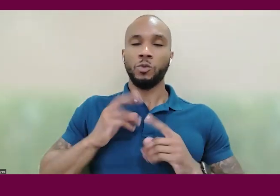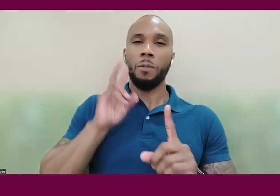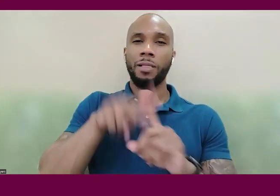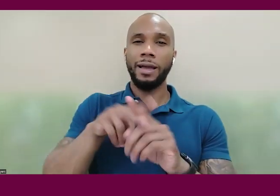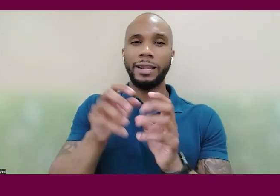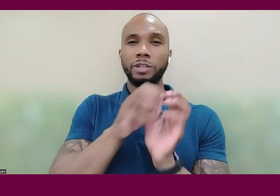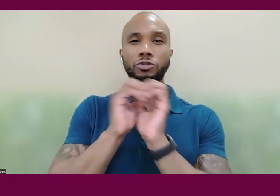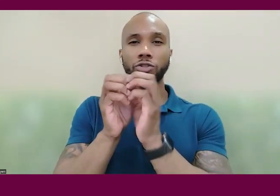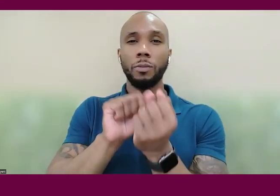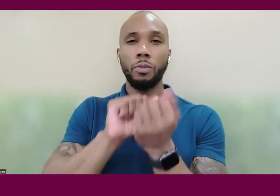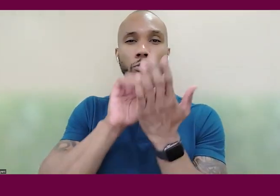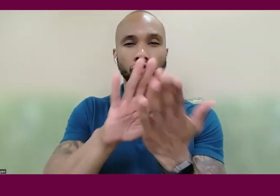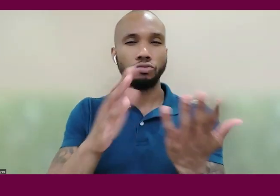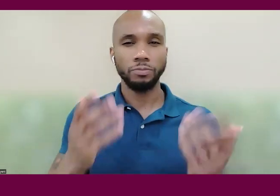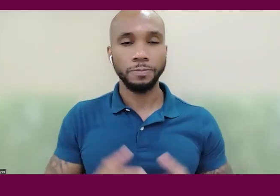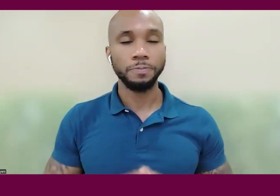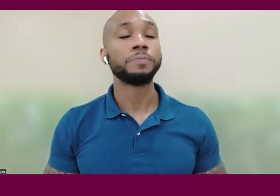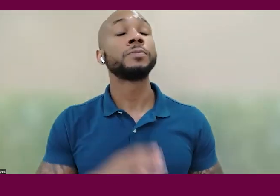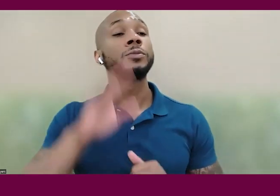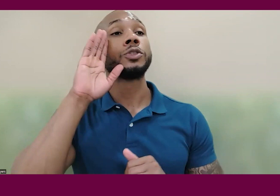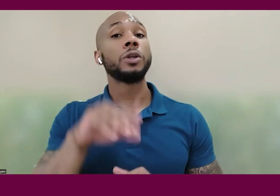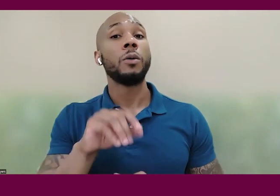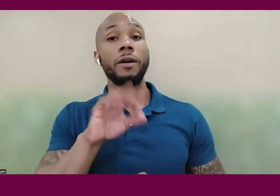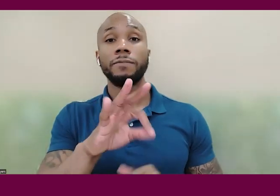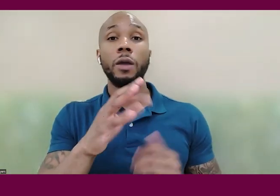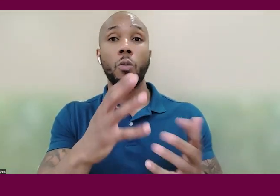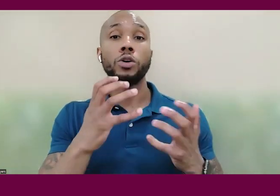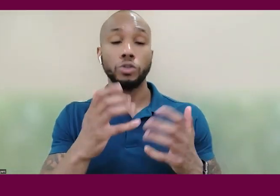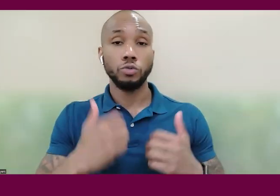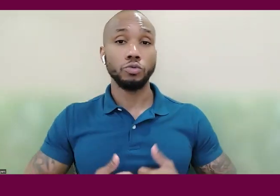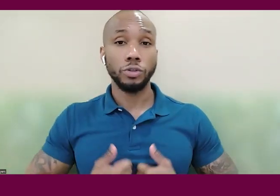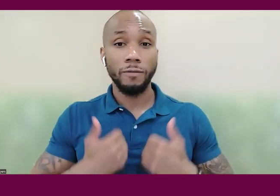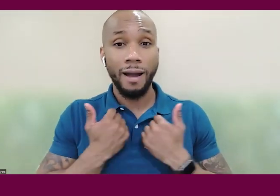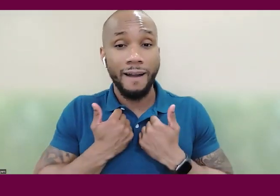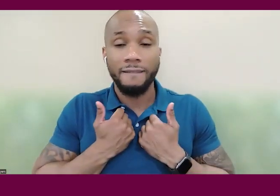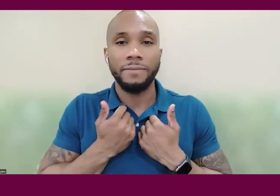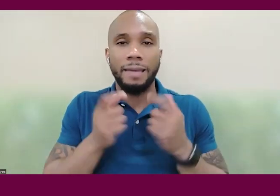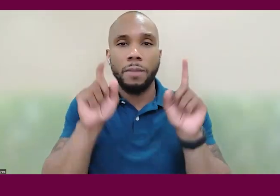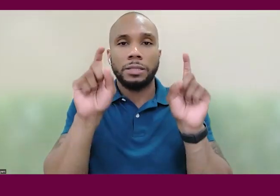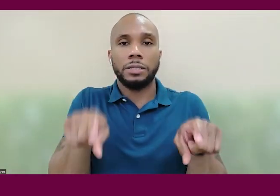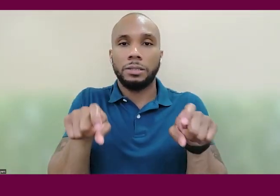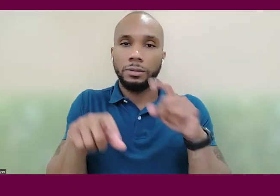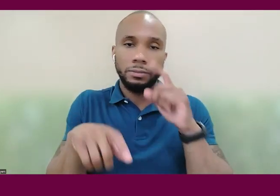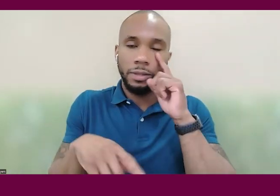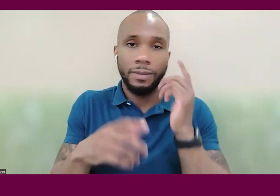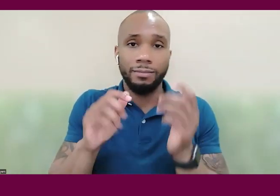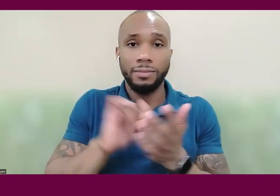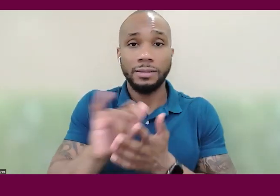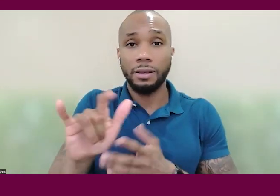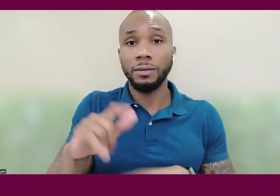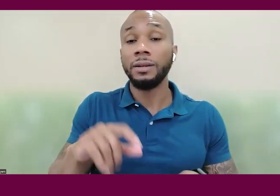Lorrell Kilpatrick: If they want to survive, they have to, and really that's it.